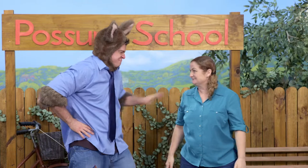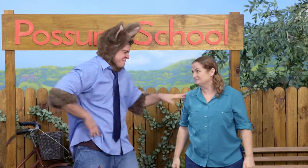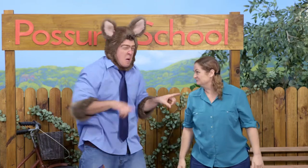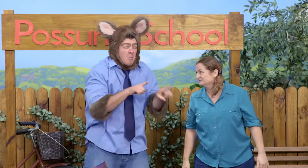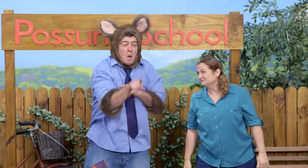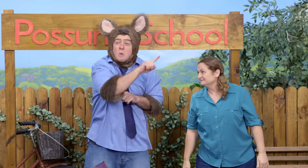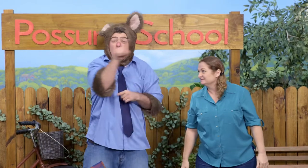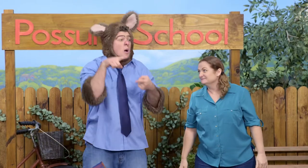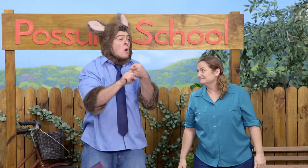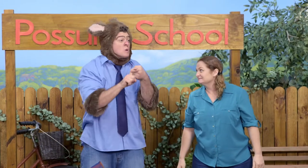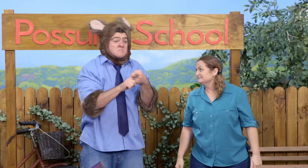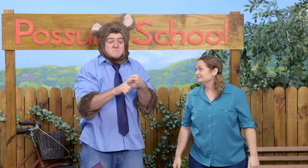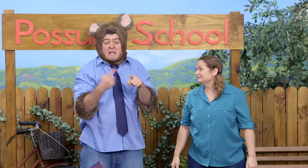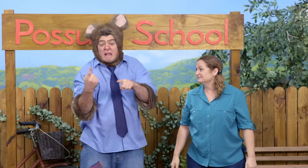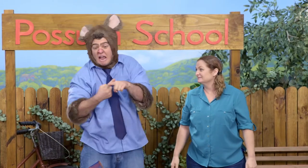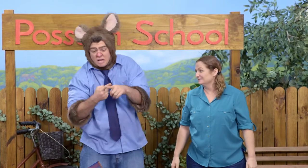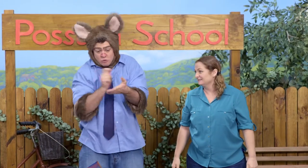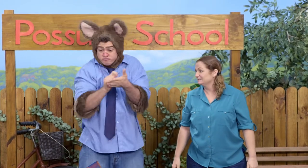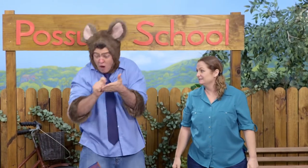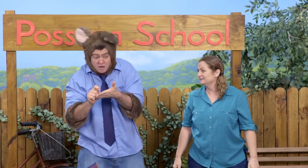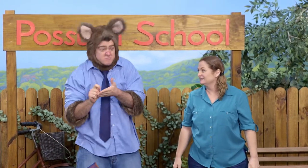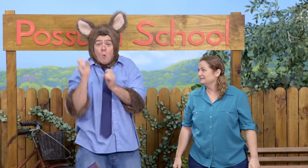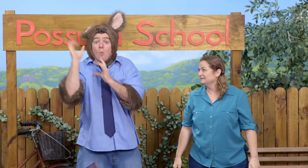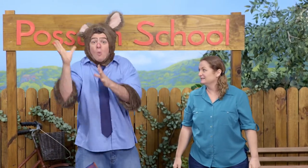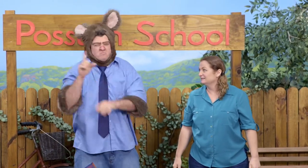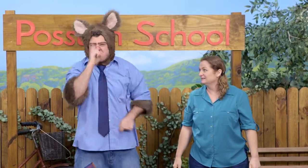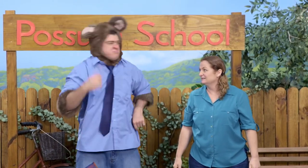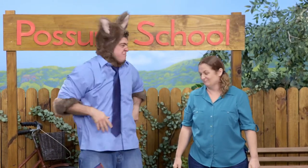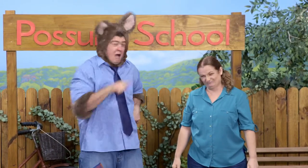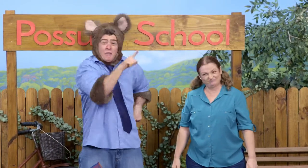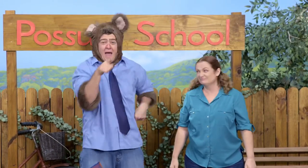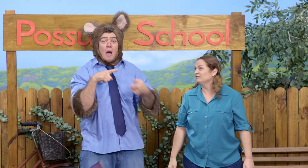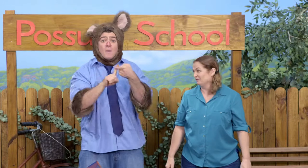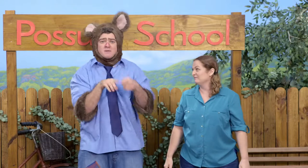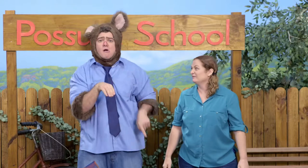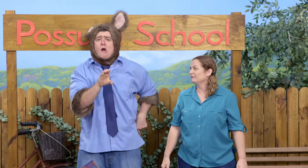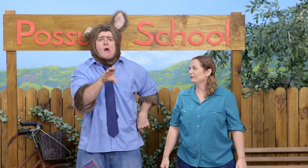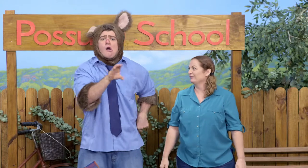No, most possums can't write English or sign. They just make possum noises.